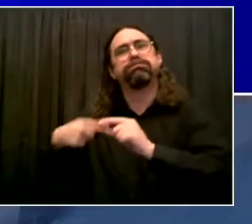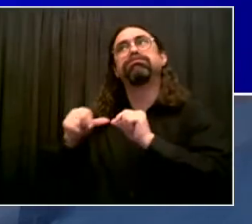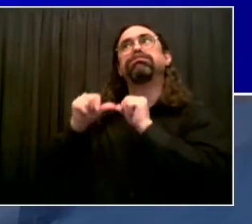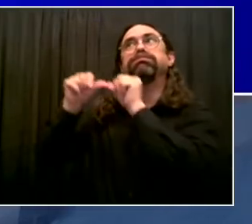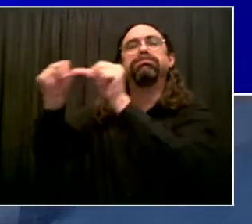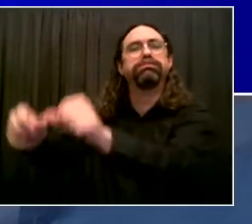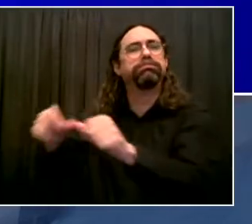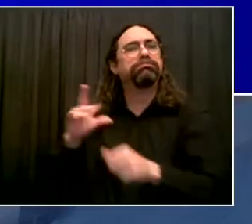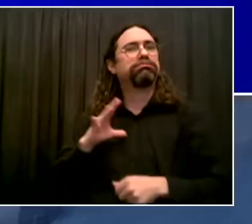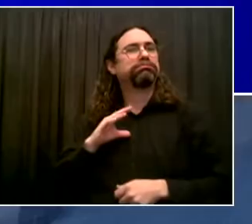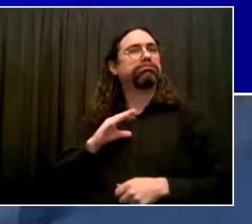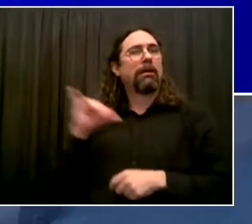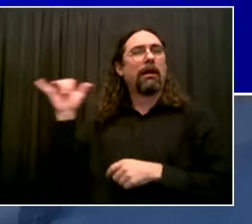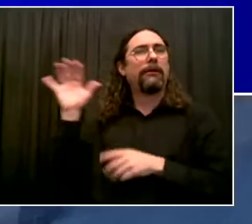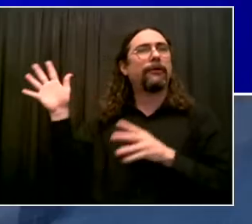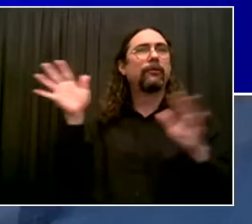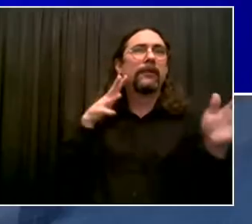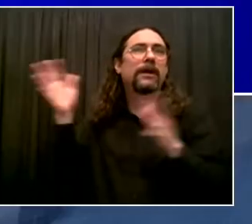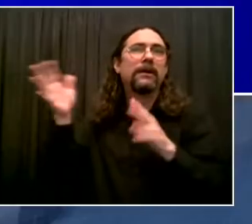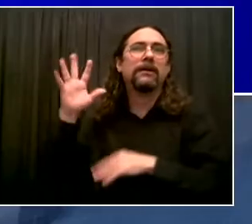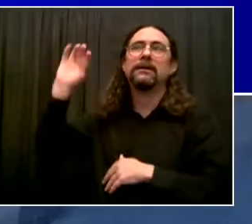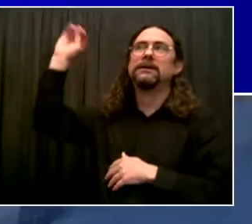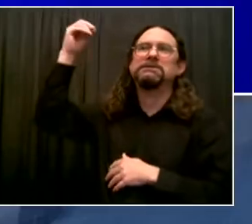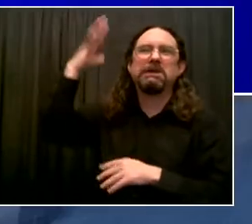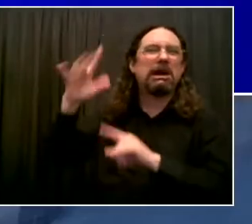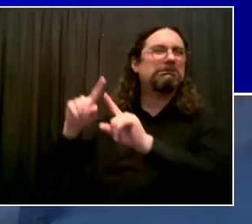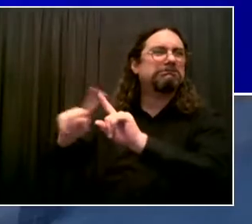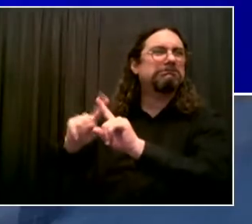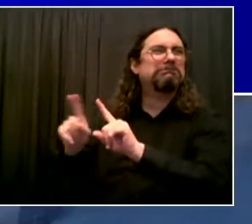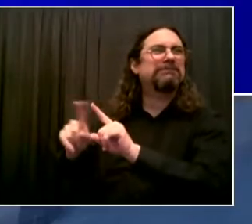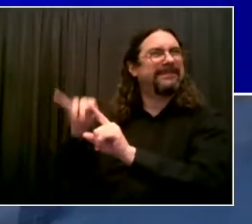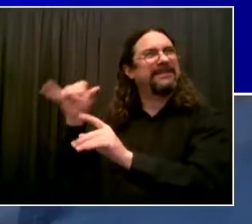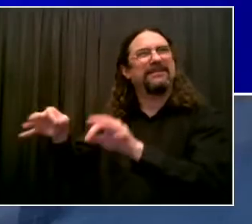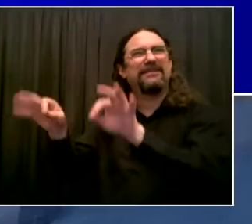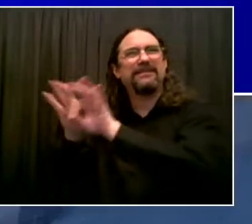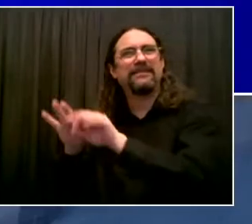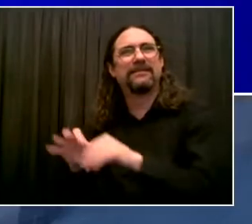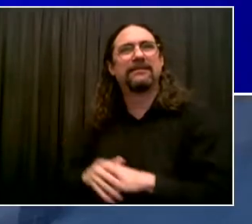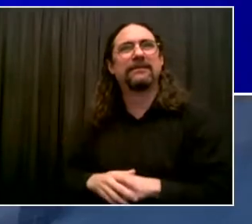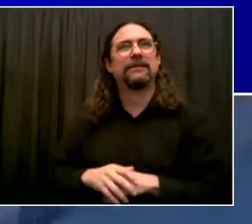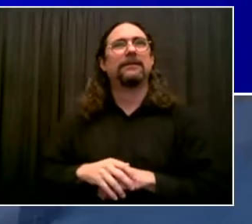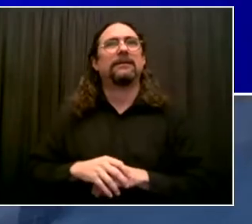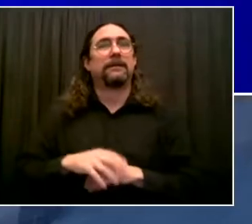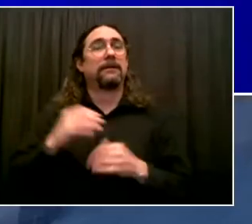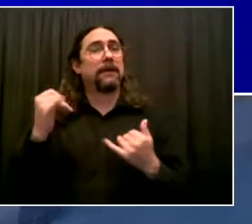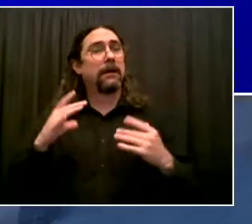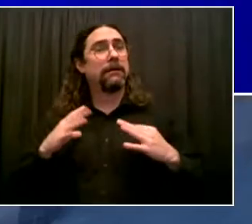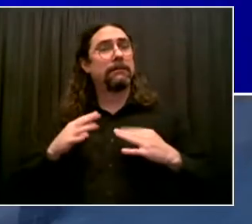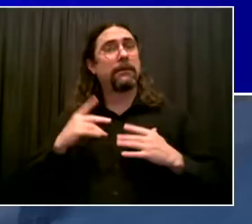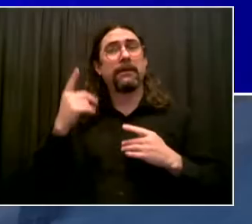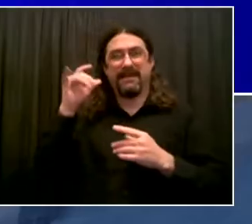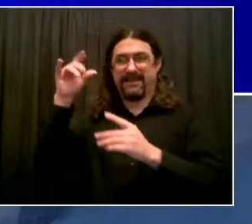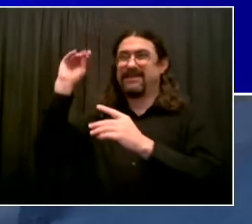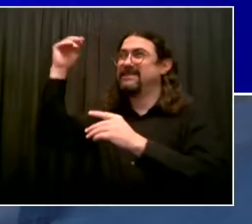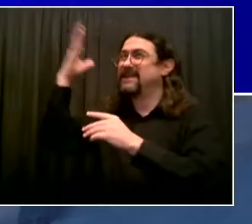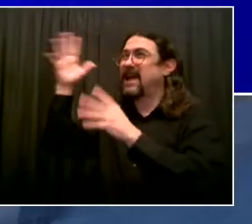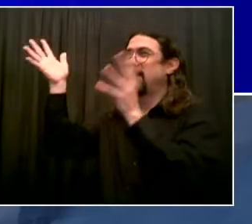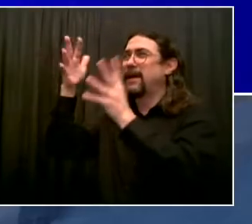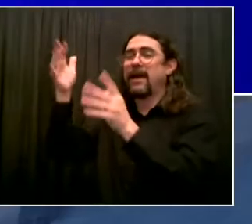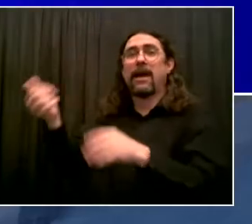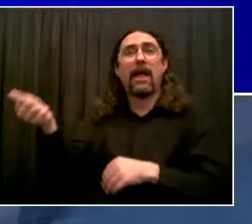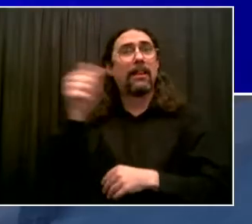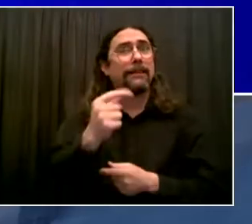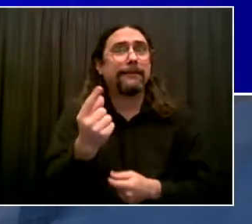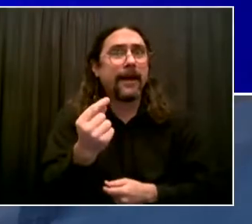WE ARE TAKING MAJOR STEPS